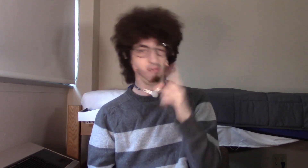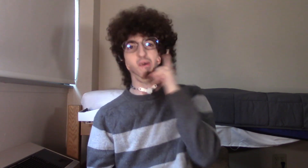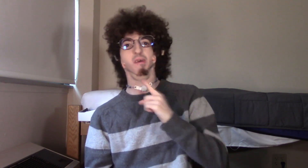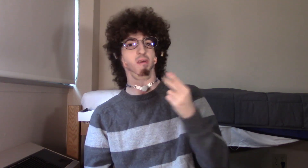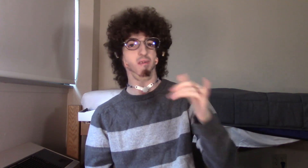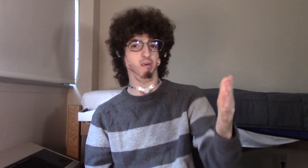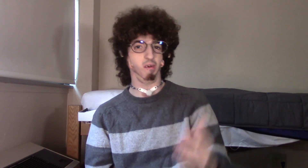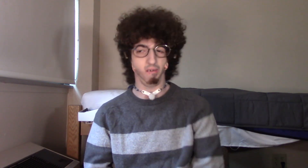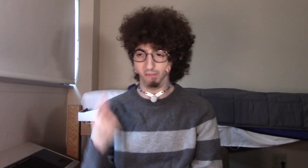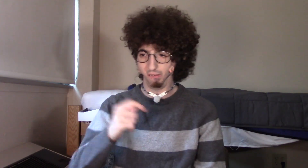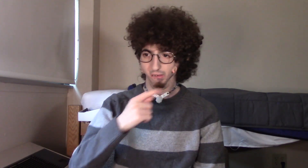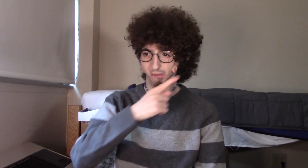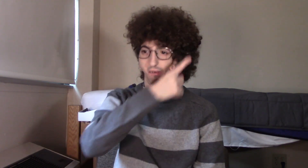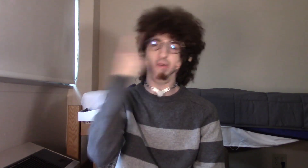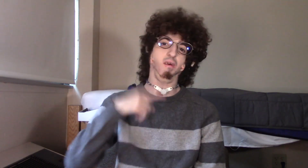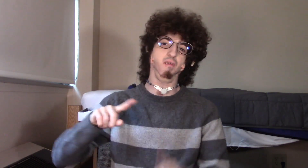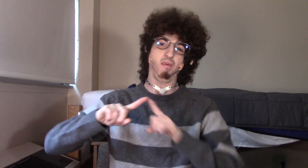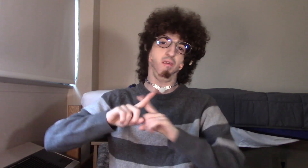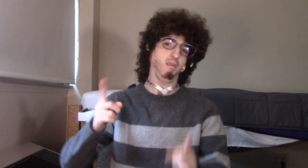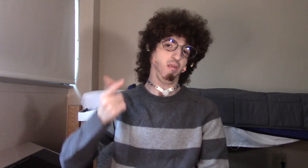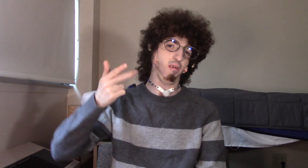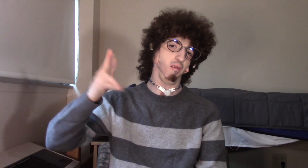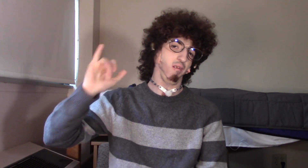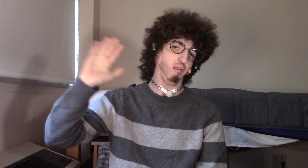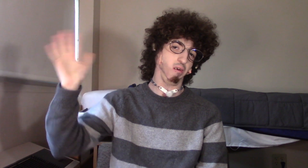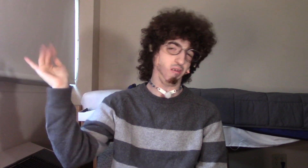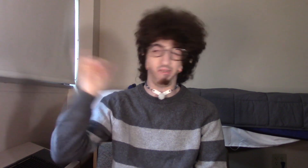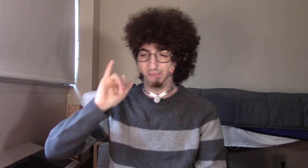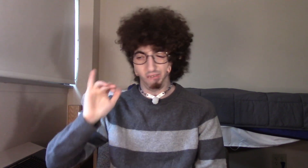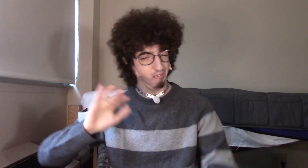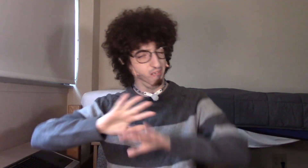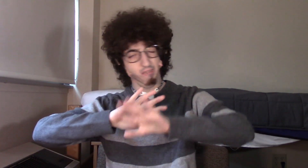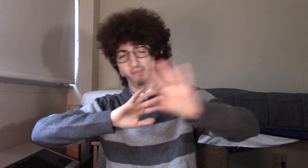"The Deaf Guy!" "The Facial Difference Guy!"